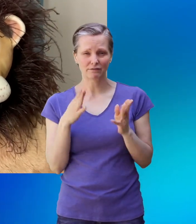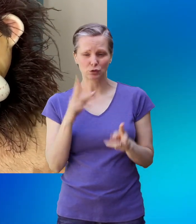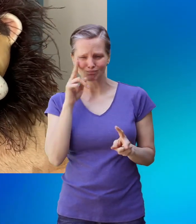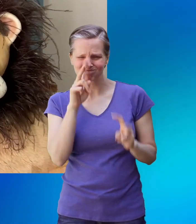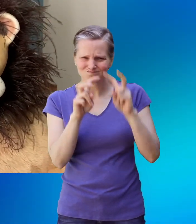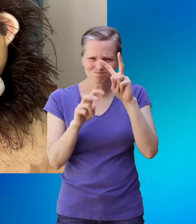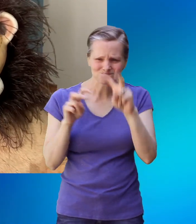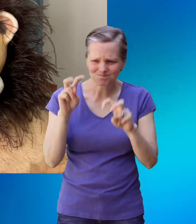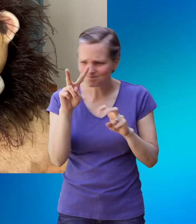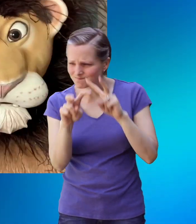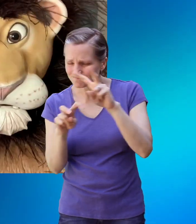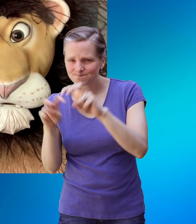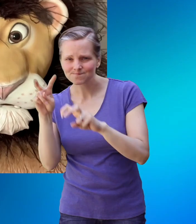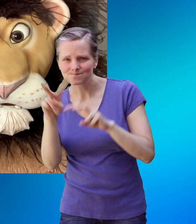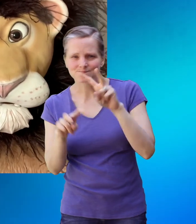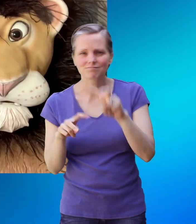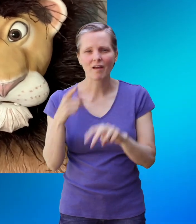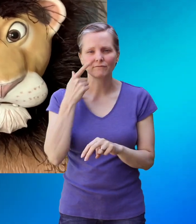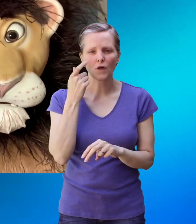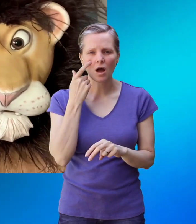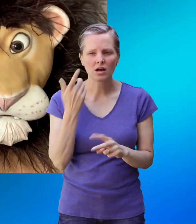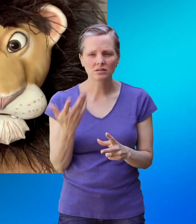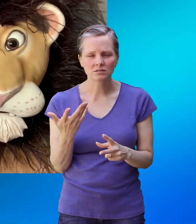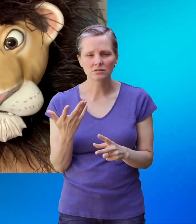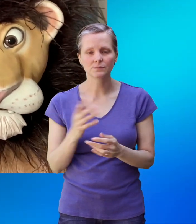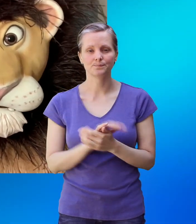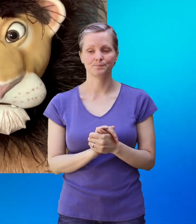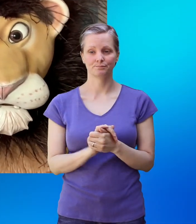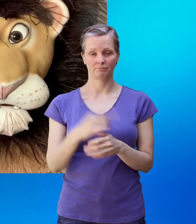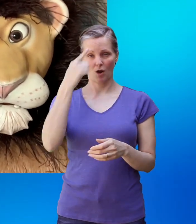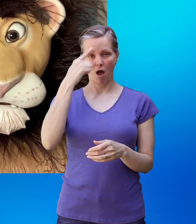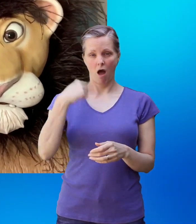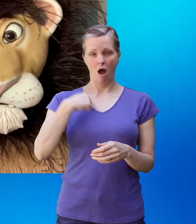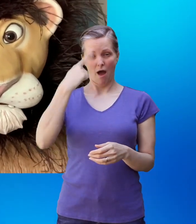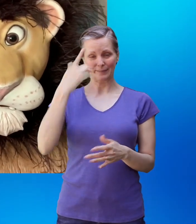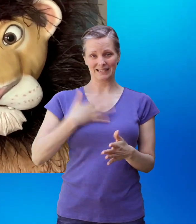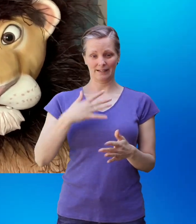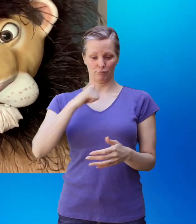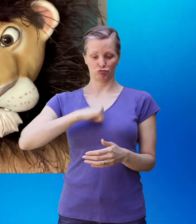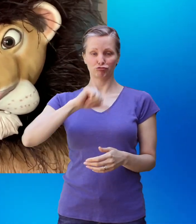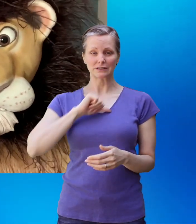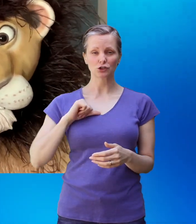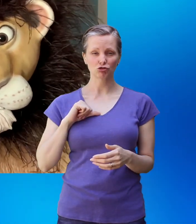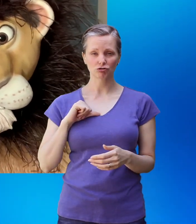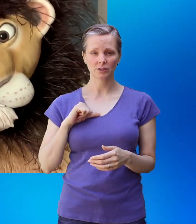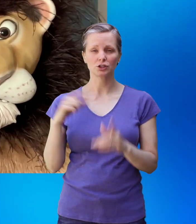looking for. I also believe as a Christian that Jesus is the answer to